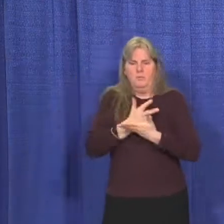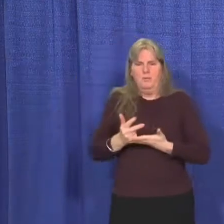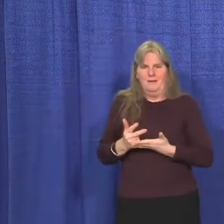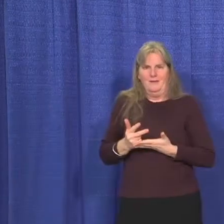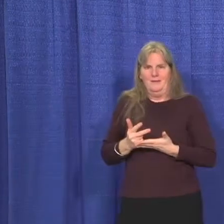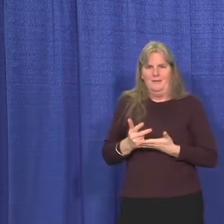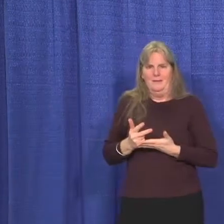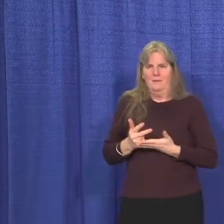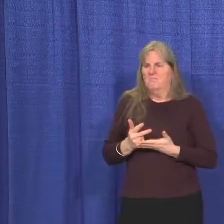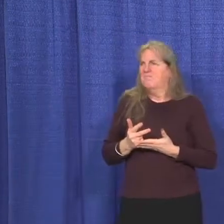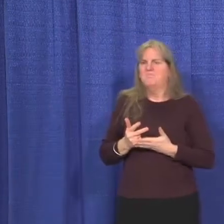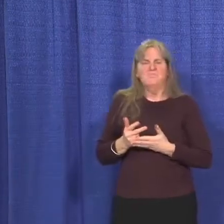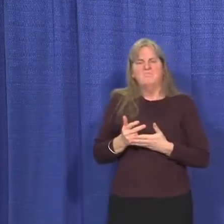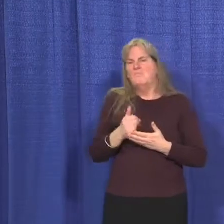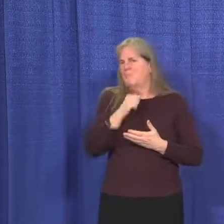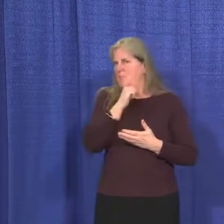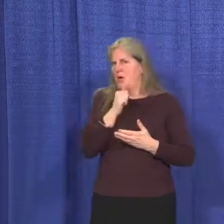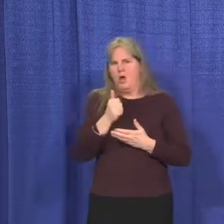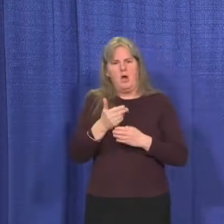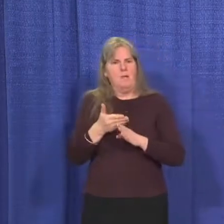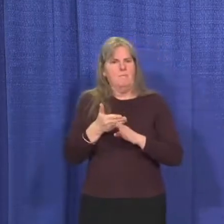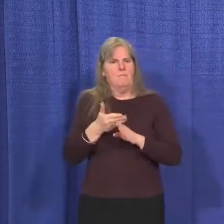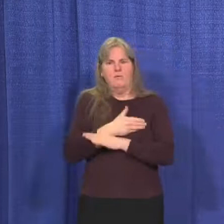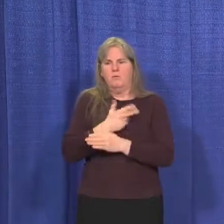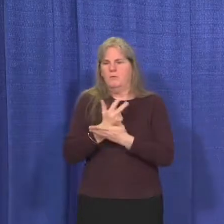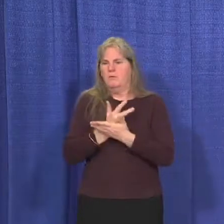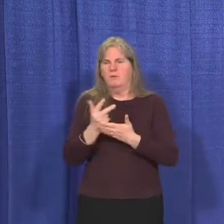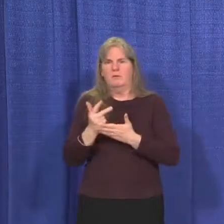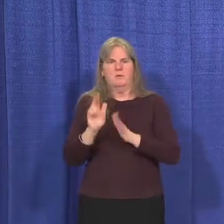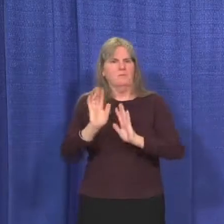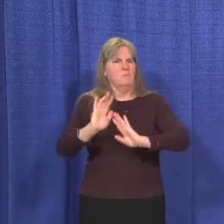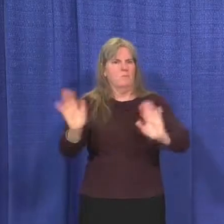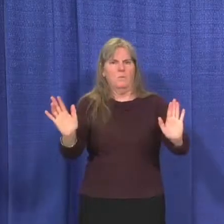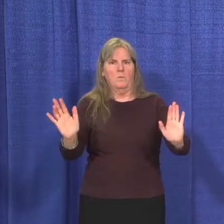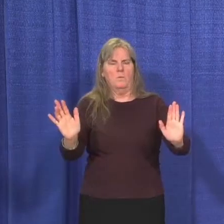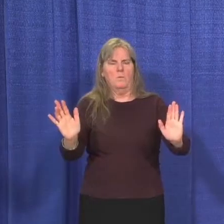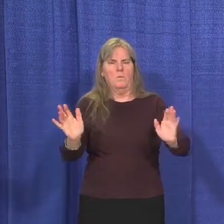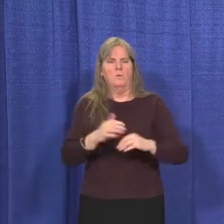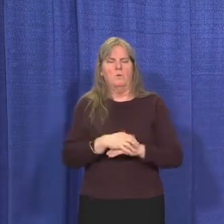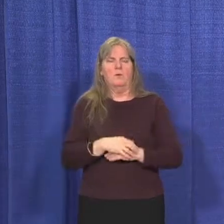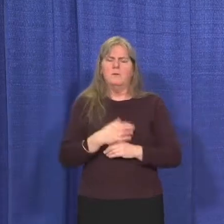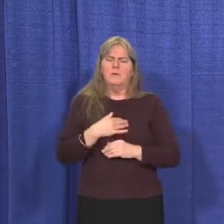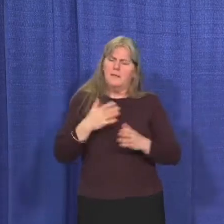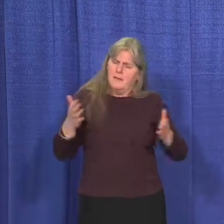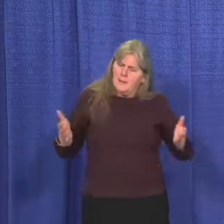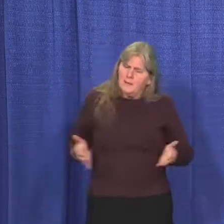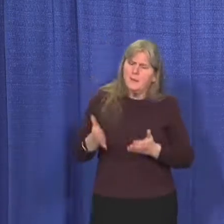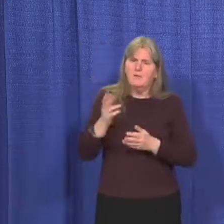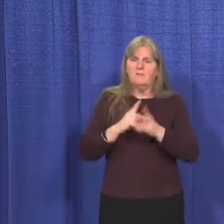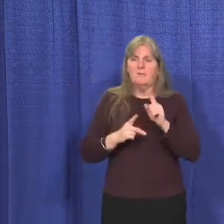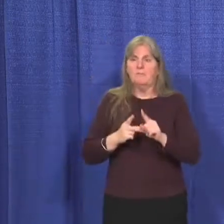And especially no earlier than three weeks. And we have even actively encouraged people who have